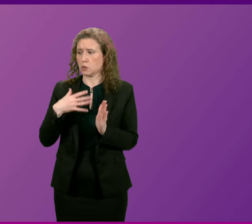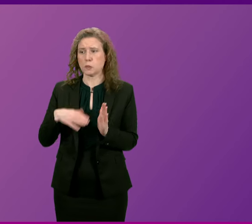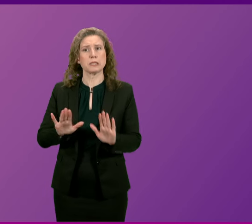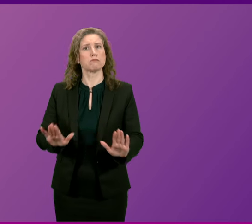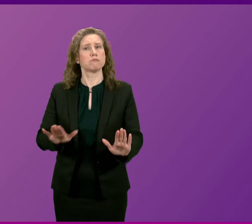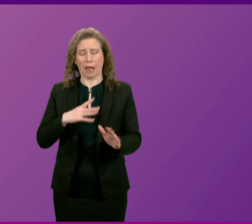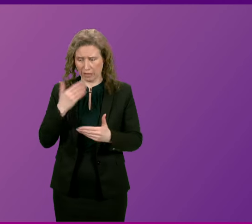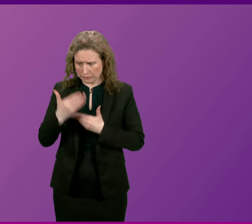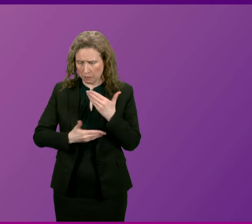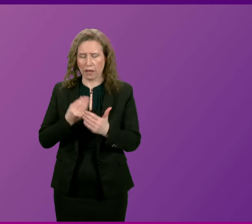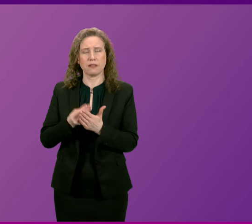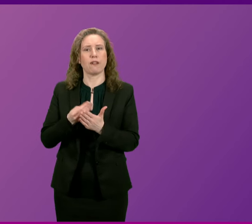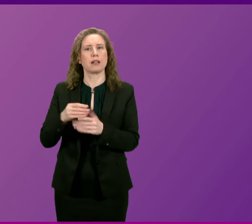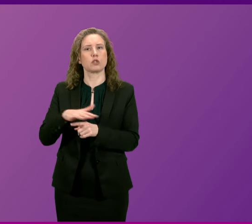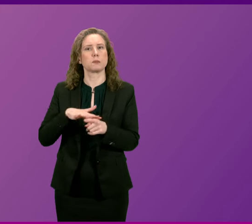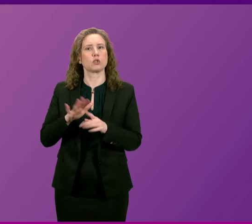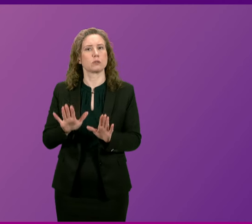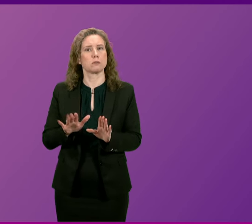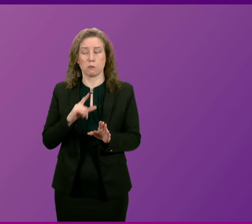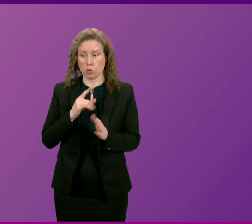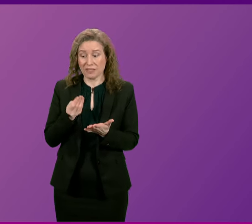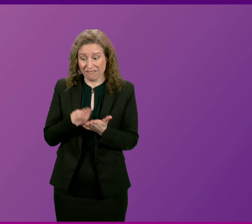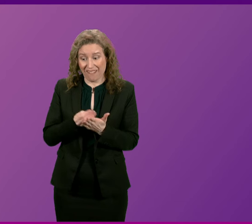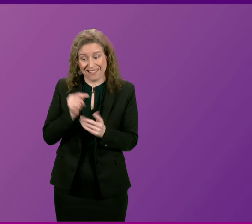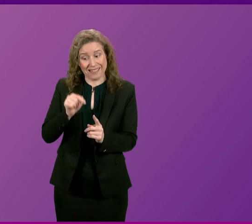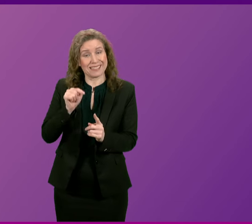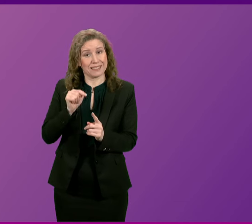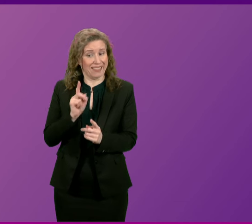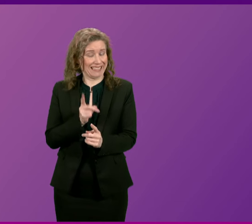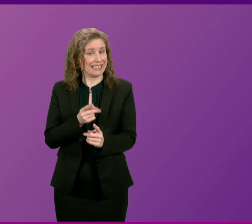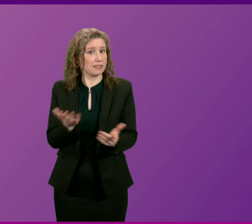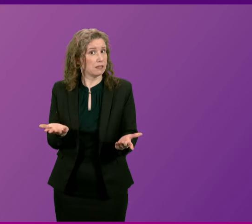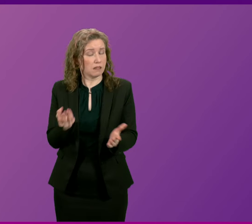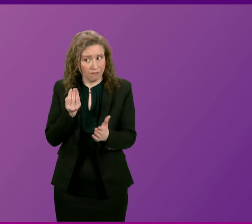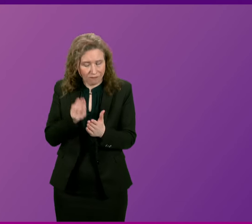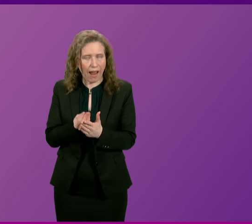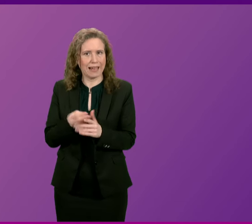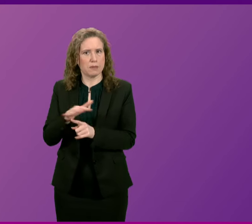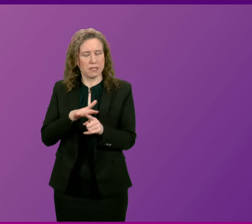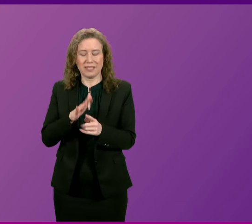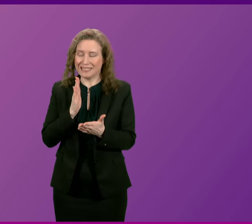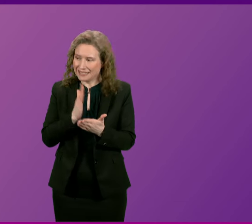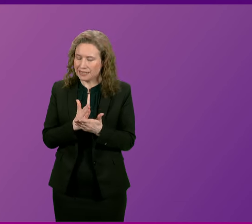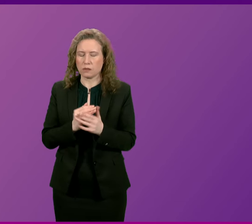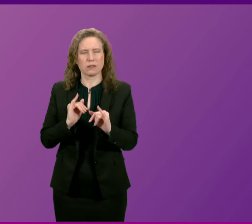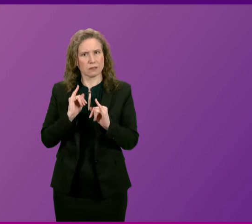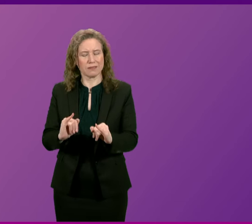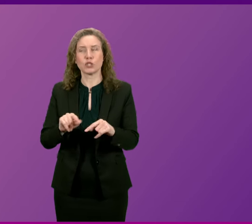financial position that we face. The financial position is acutely challenging and difficult,